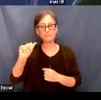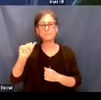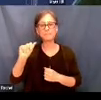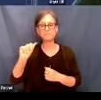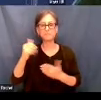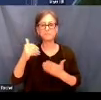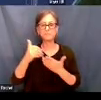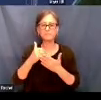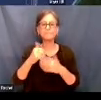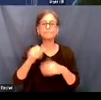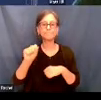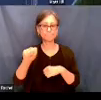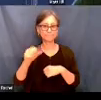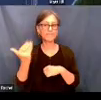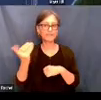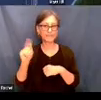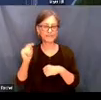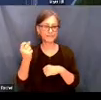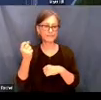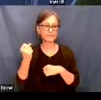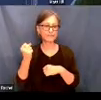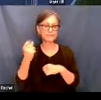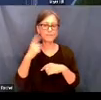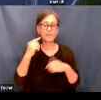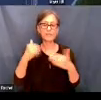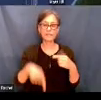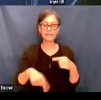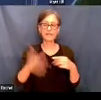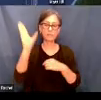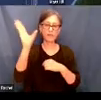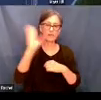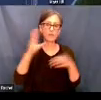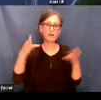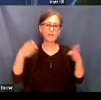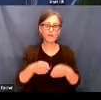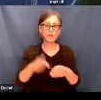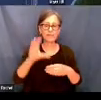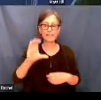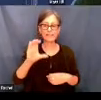The beginning of our presentation will focus on the CDE requirements